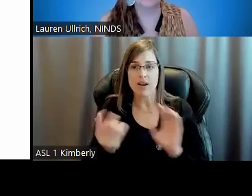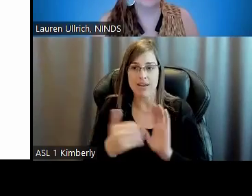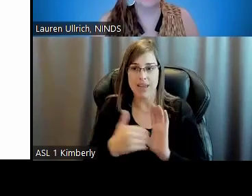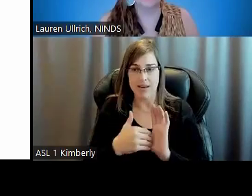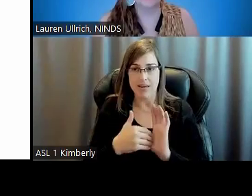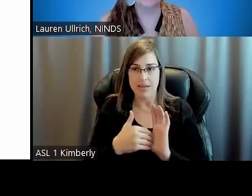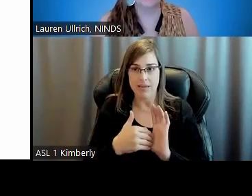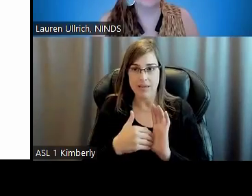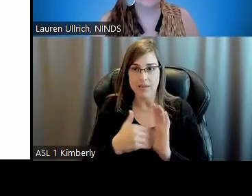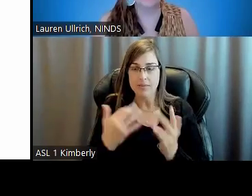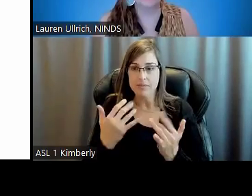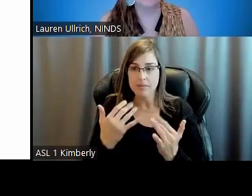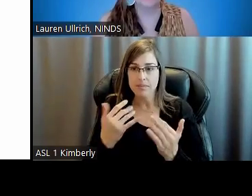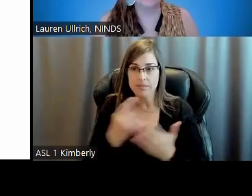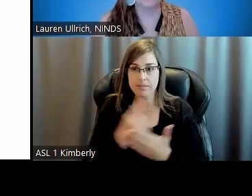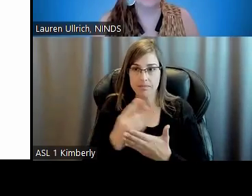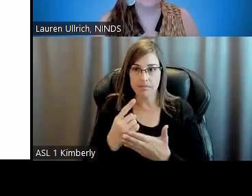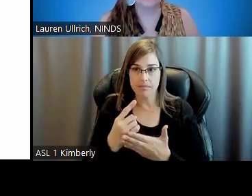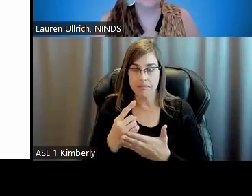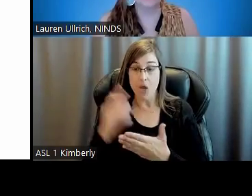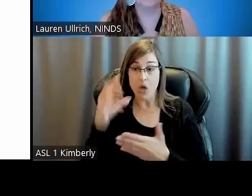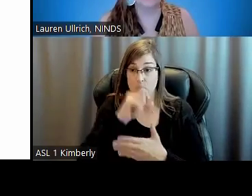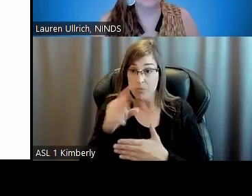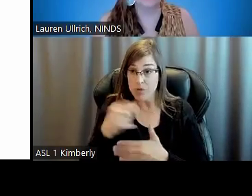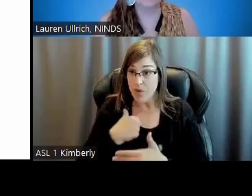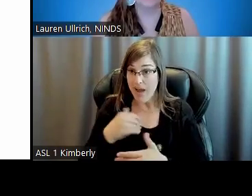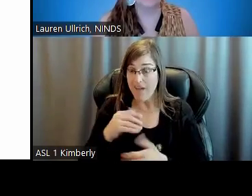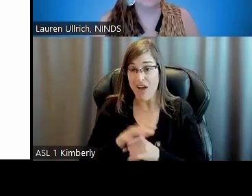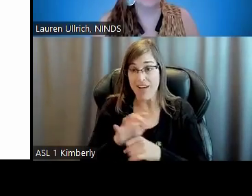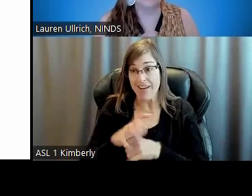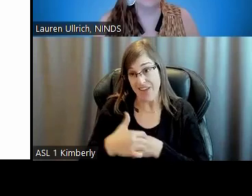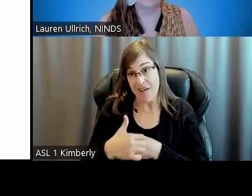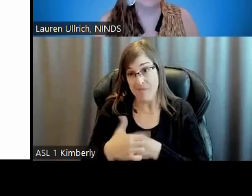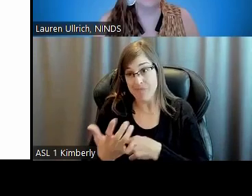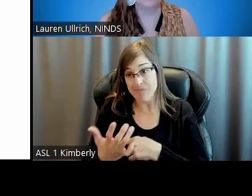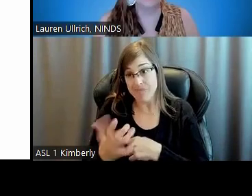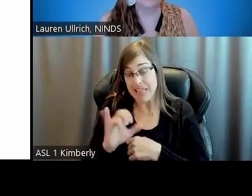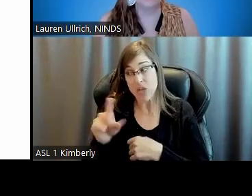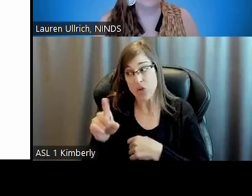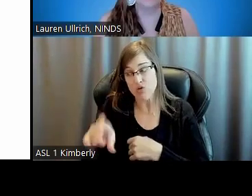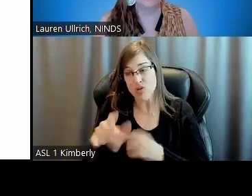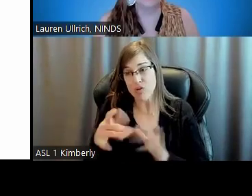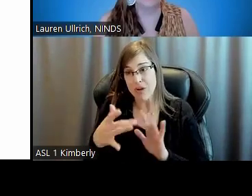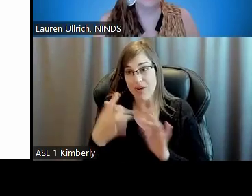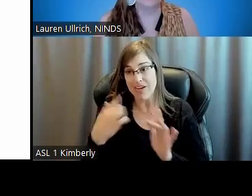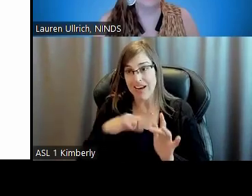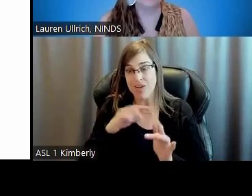Wait another week, assuming you have this much time. You should be contacting us with plenty of time.